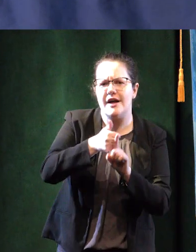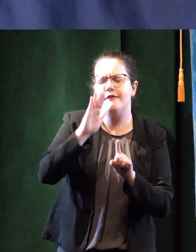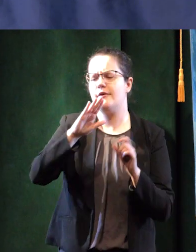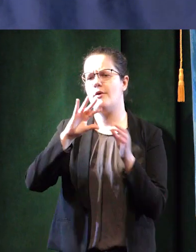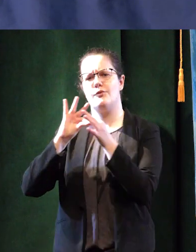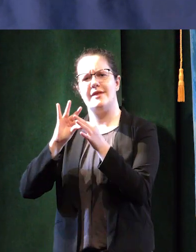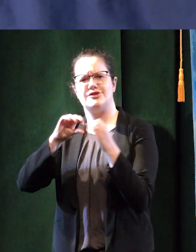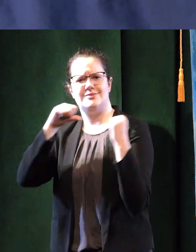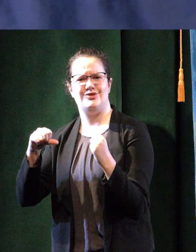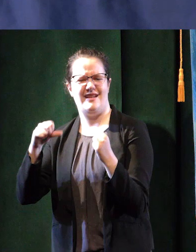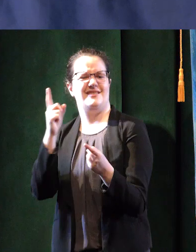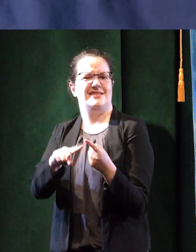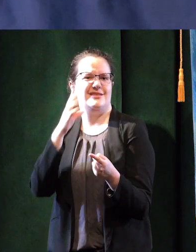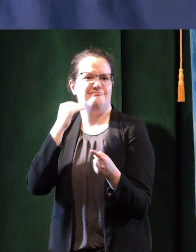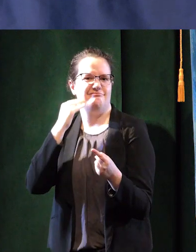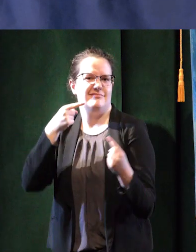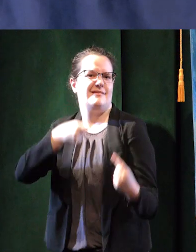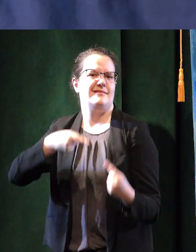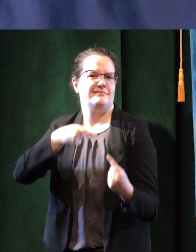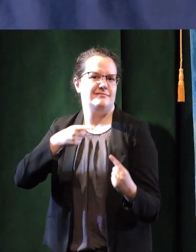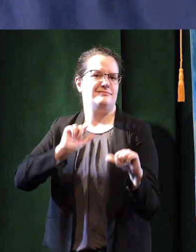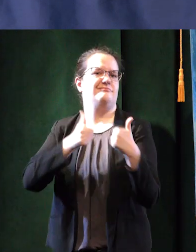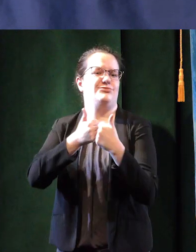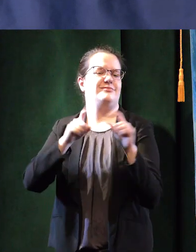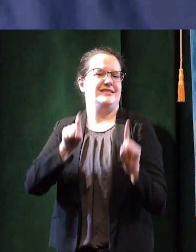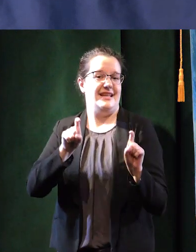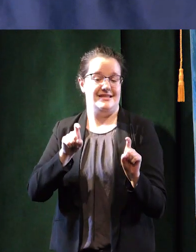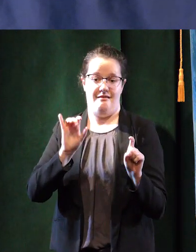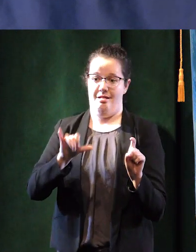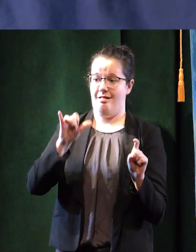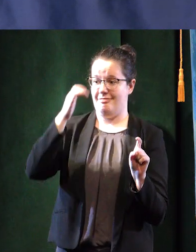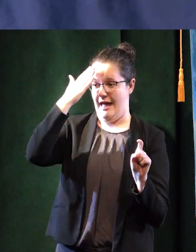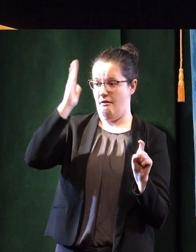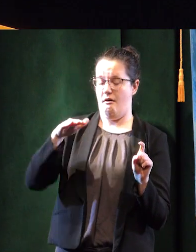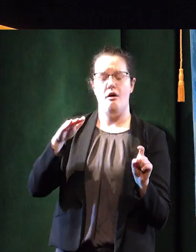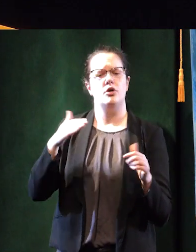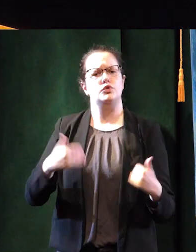until both have been tested by adversity such knowledge is a true gift as a